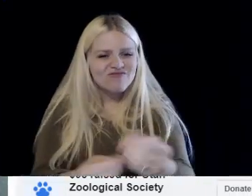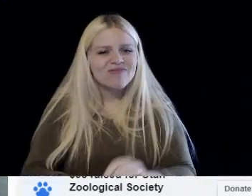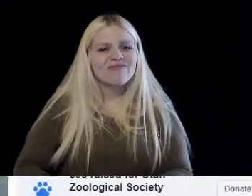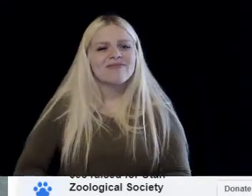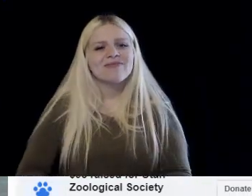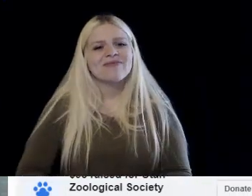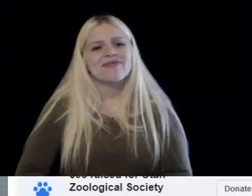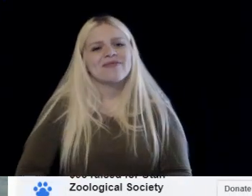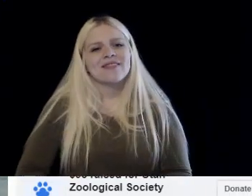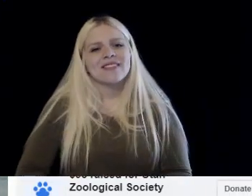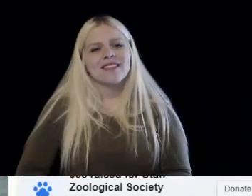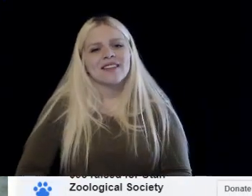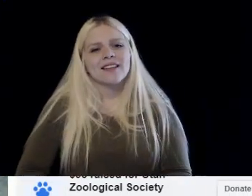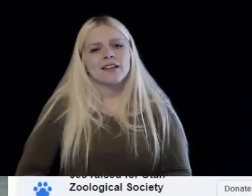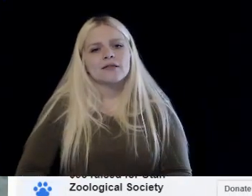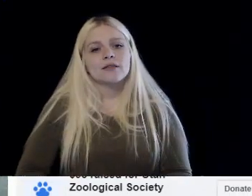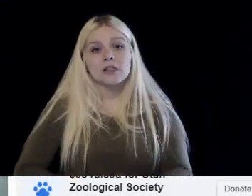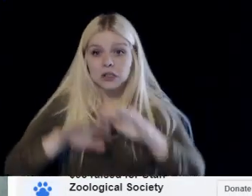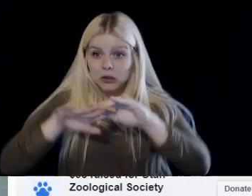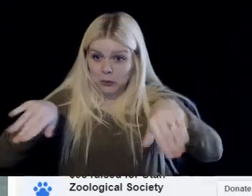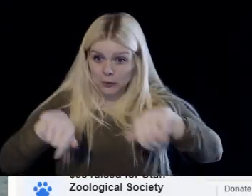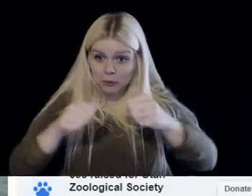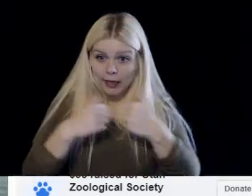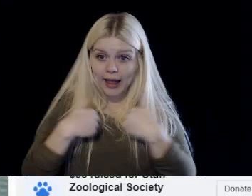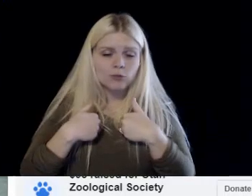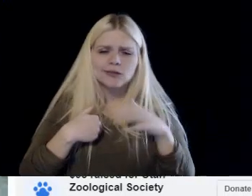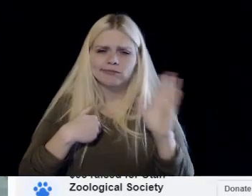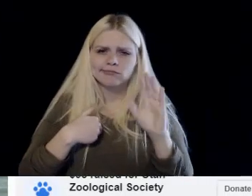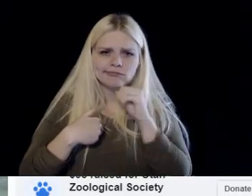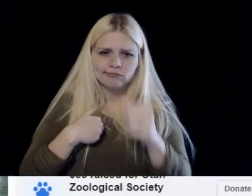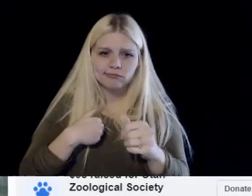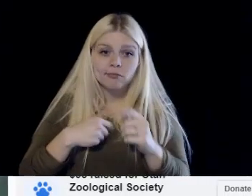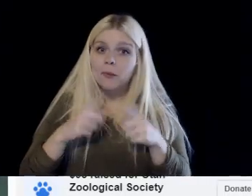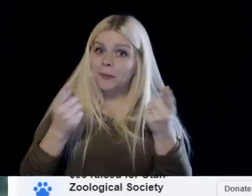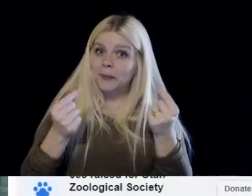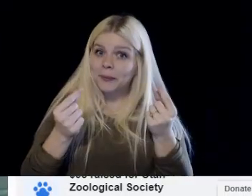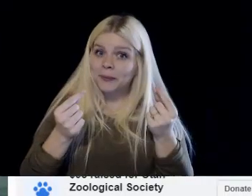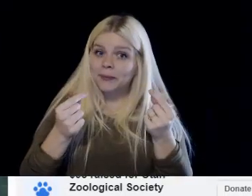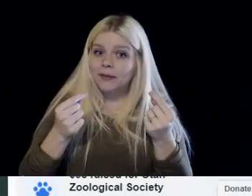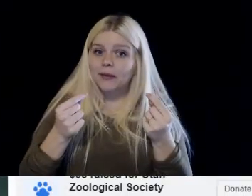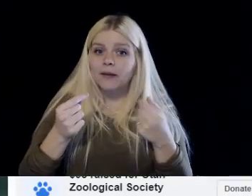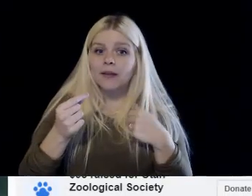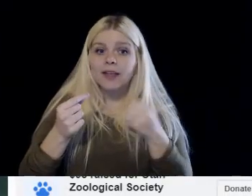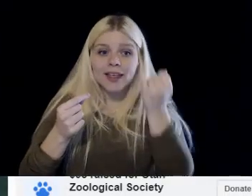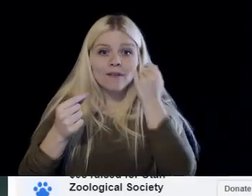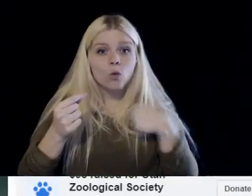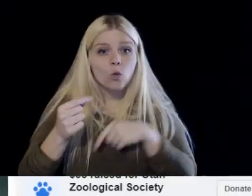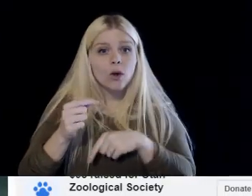swim with the animals, but I tell you what we do. And we dive in here to clean the pool.